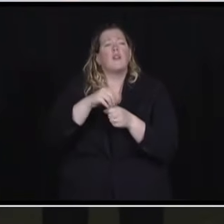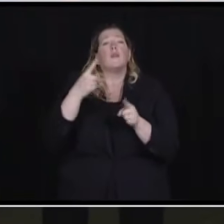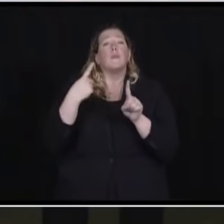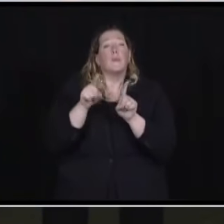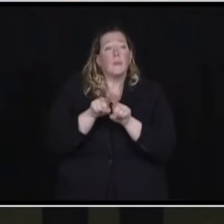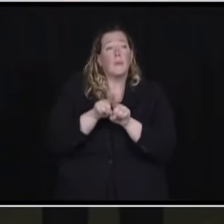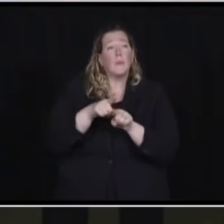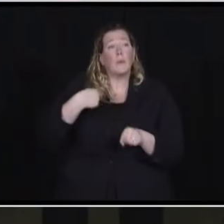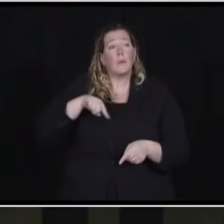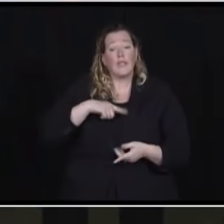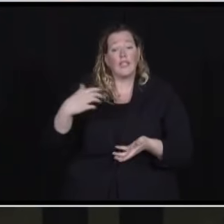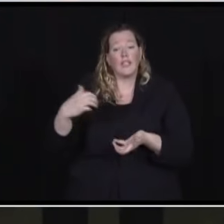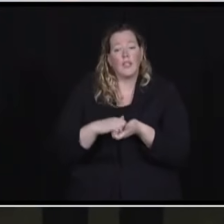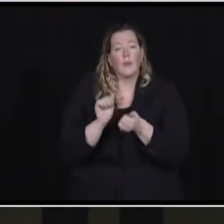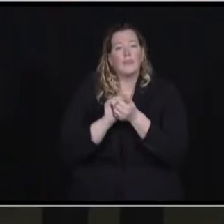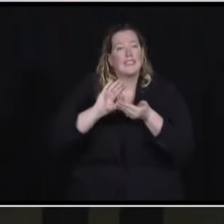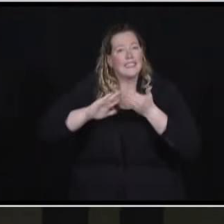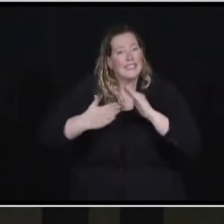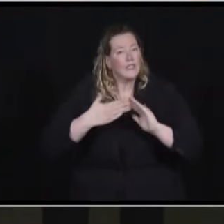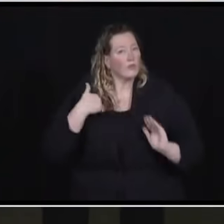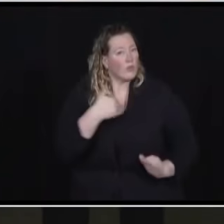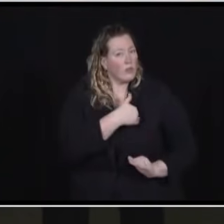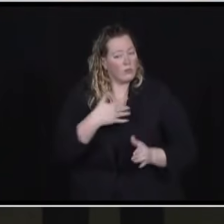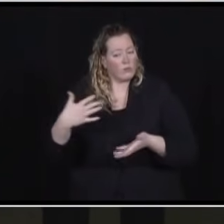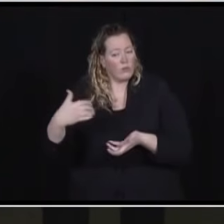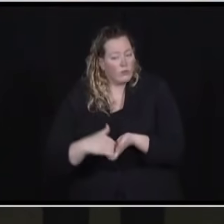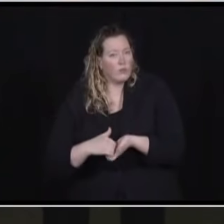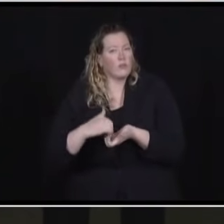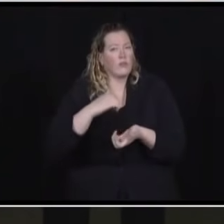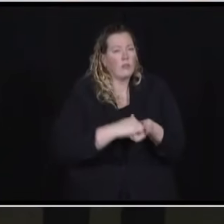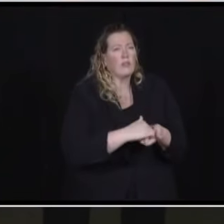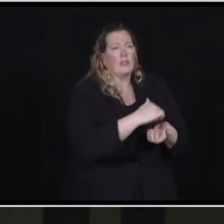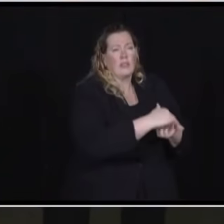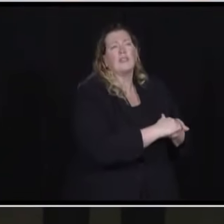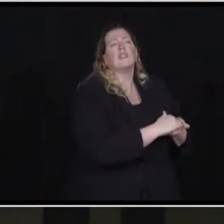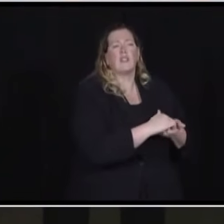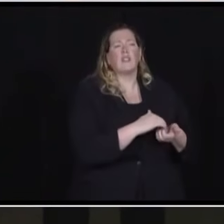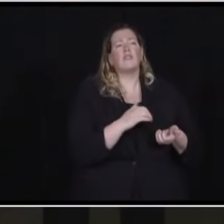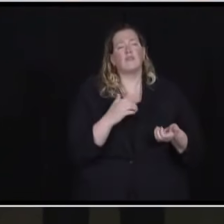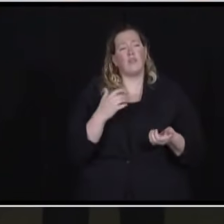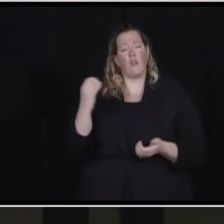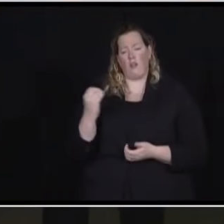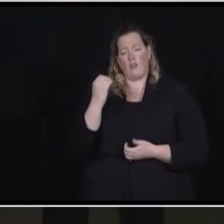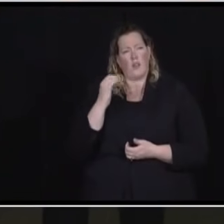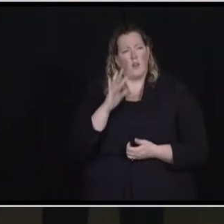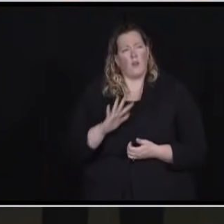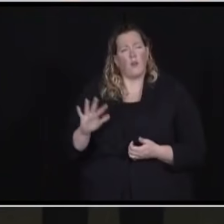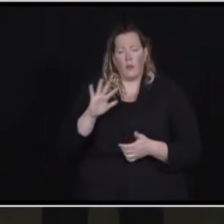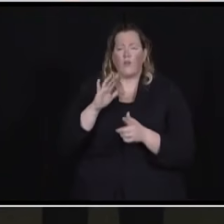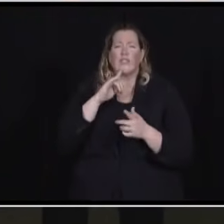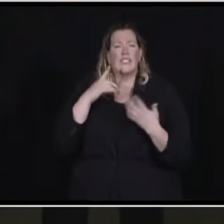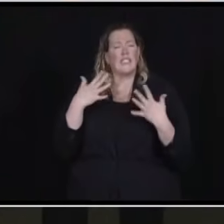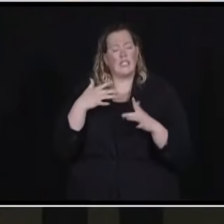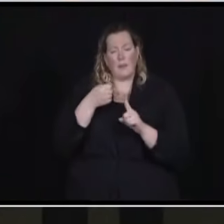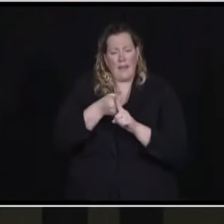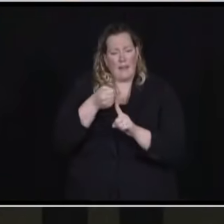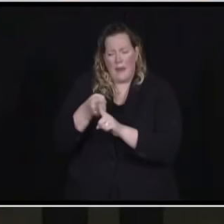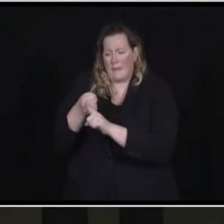professionals to do this, this is not their first rodeo, they have done flu vaccines and shingles vaccines and pneumonia vaccines on a